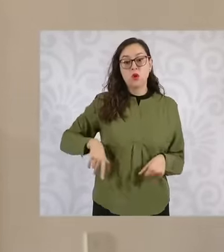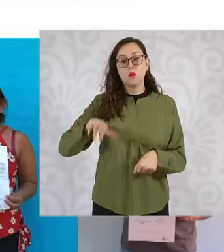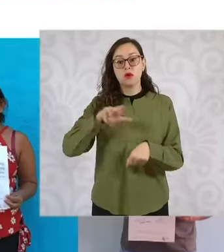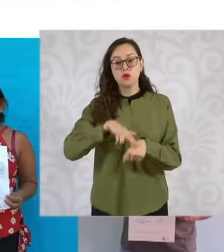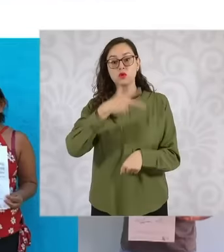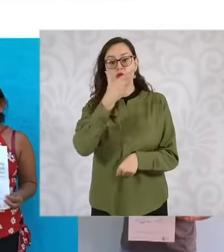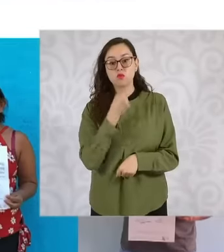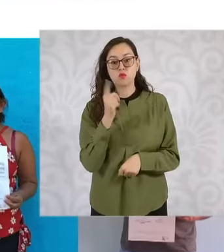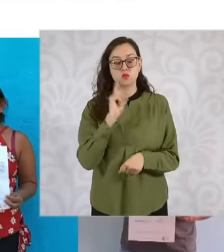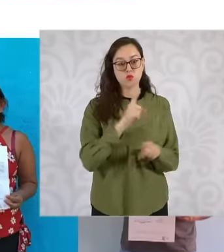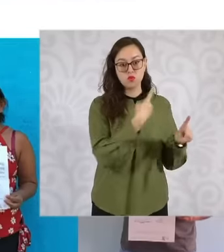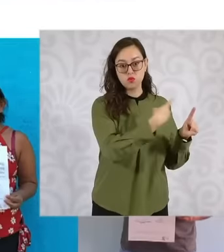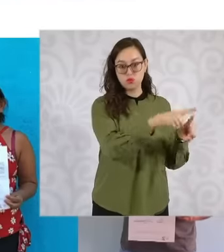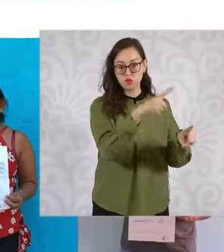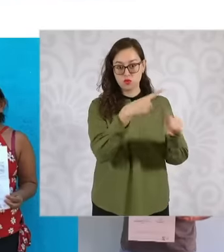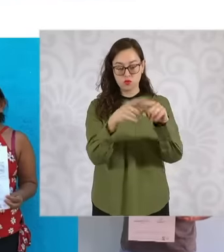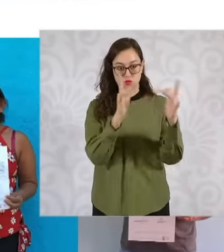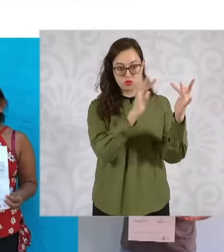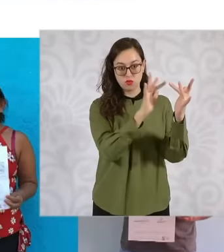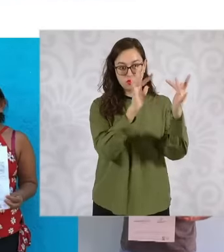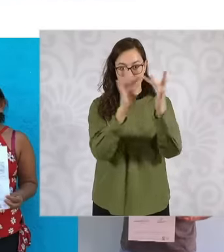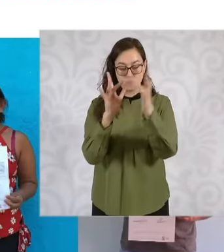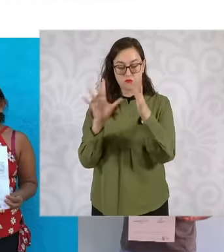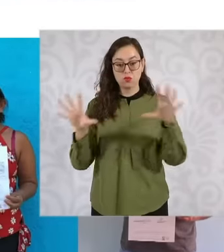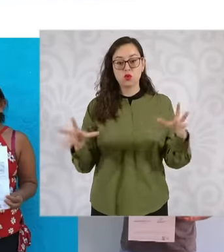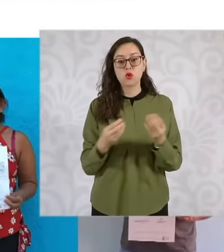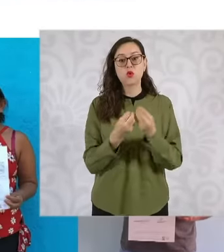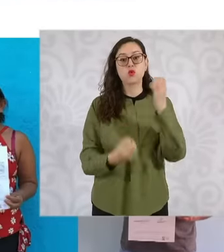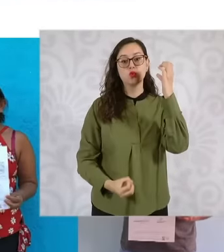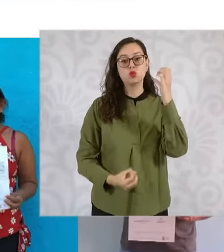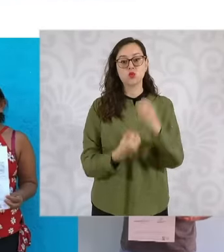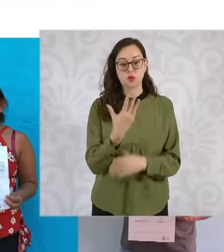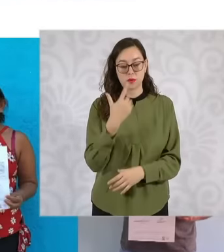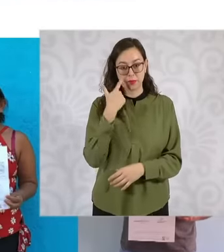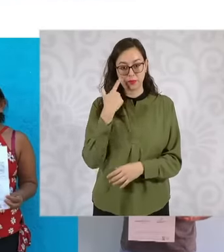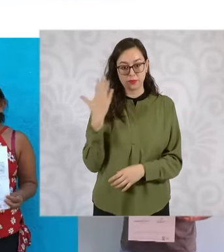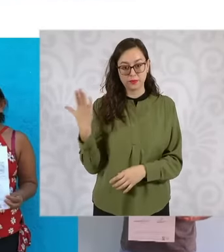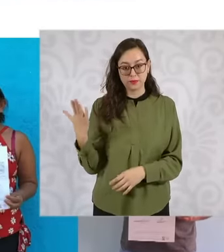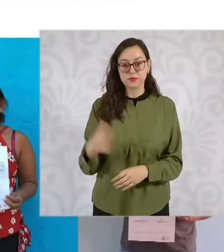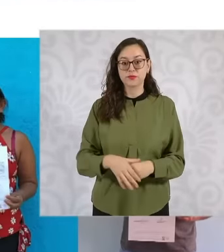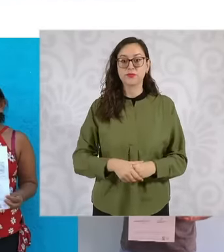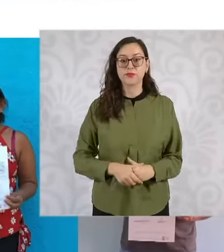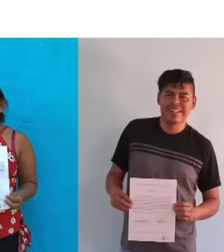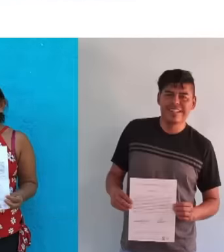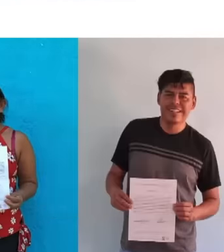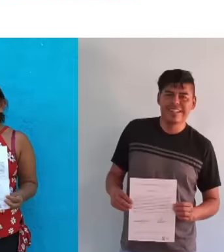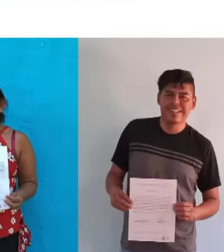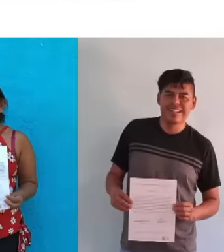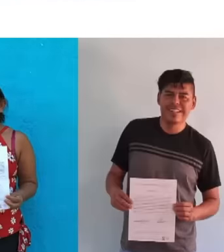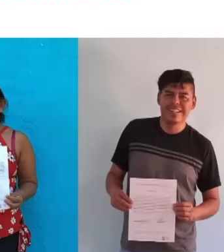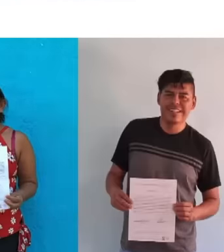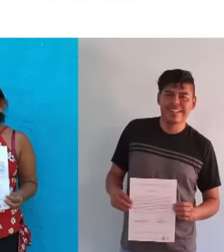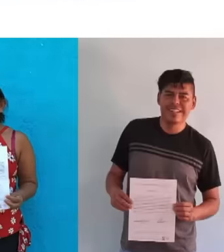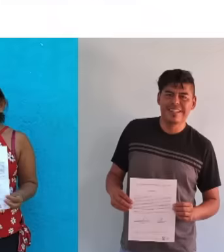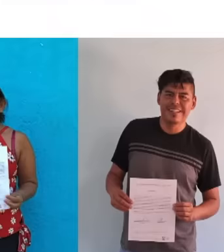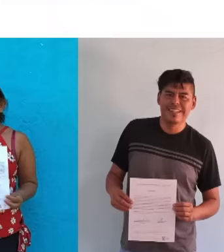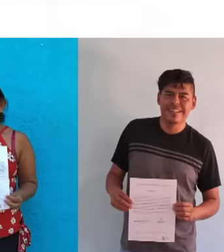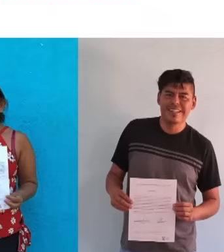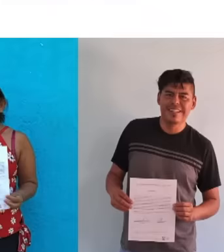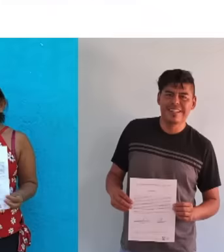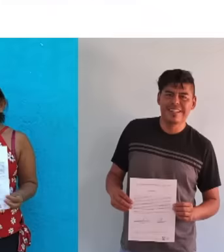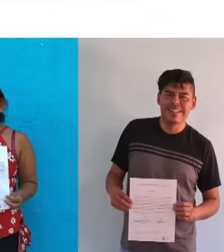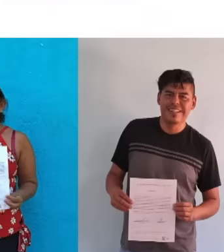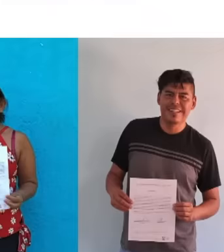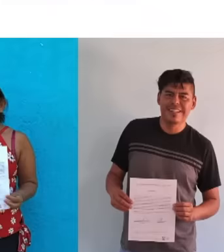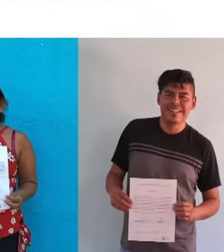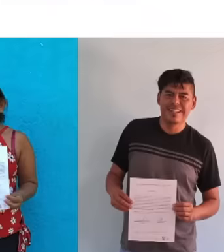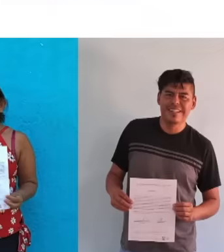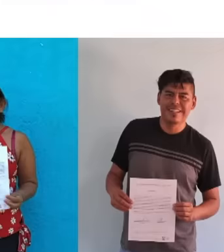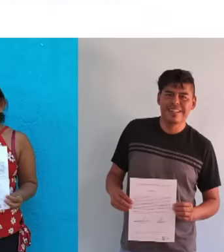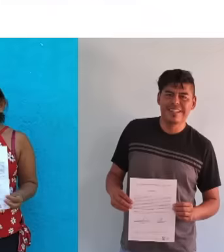also 165,000 new homes plus 100,000 improvements in the eastern zone of the